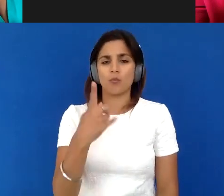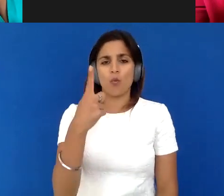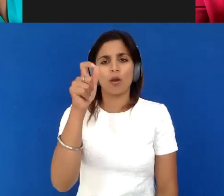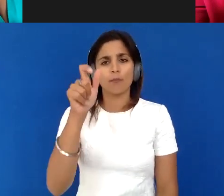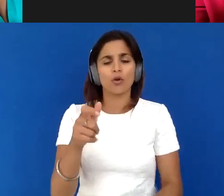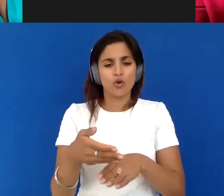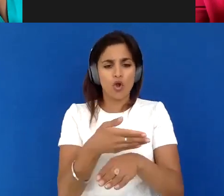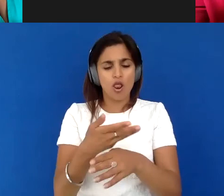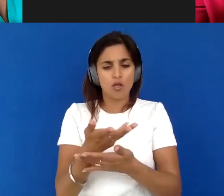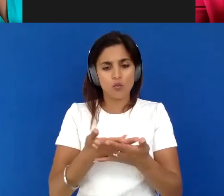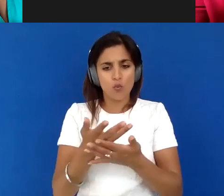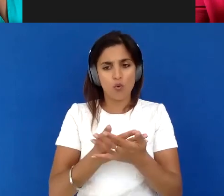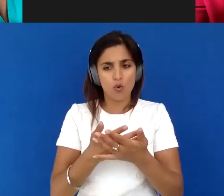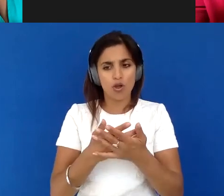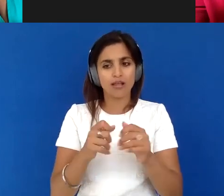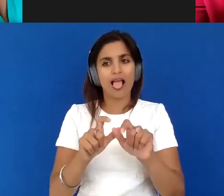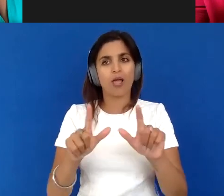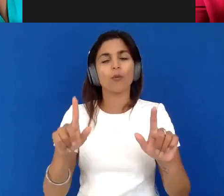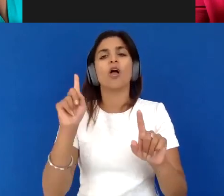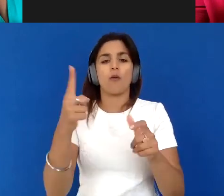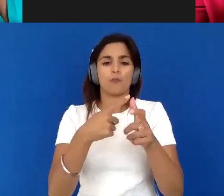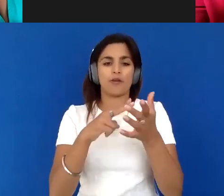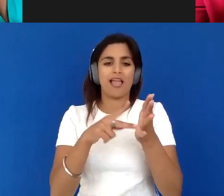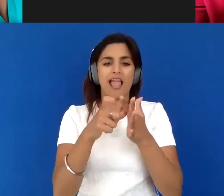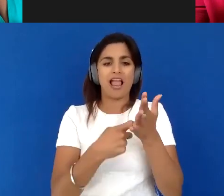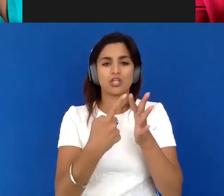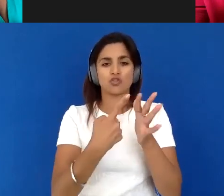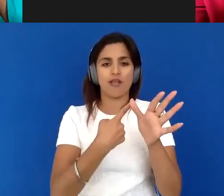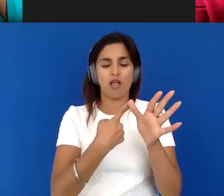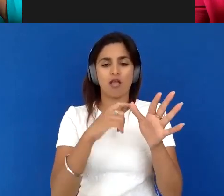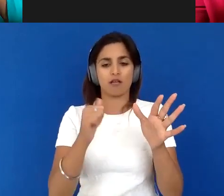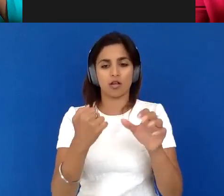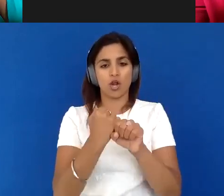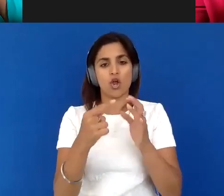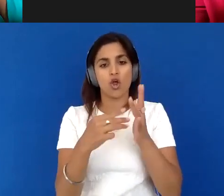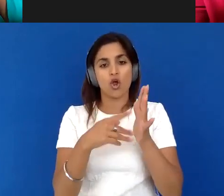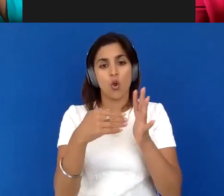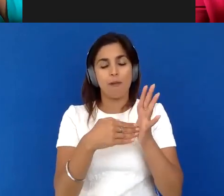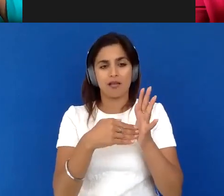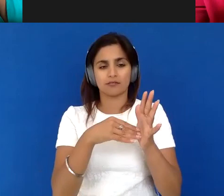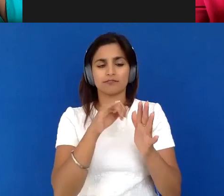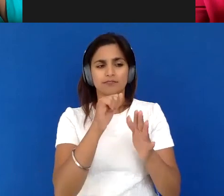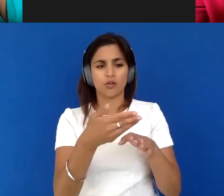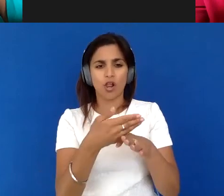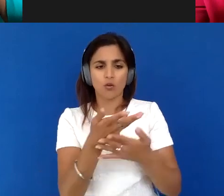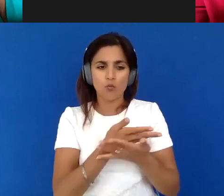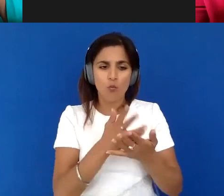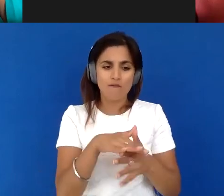Ah, the person earlier who was talking about languages Andrea Gomez their research is actually quite fantastic and I would like to